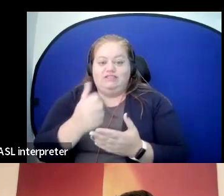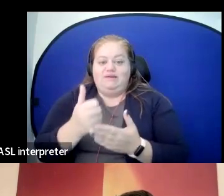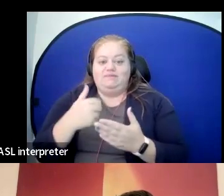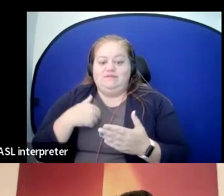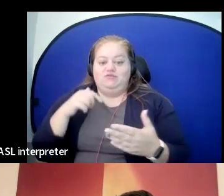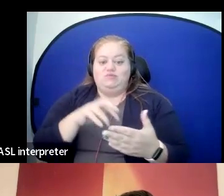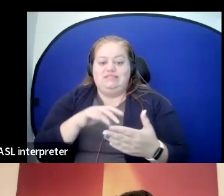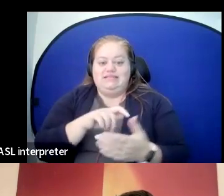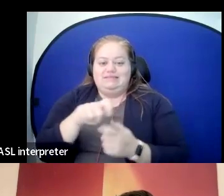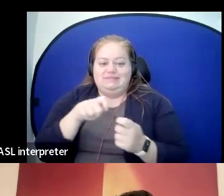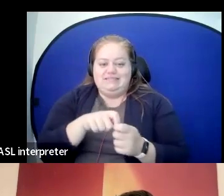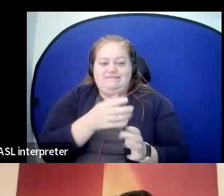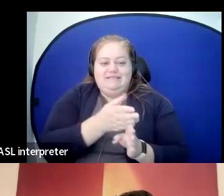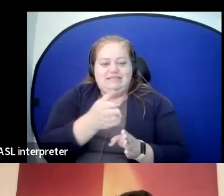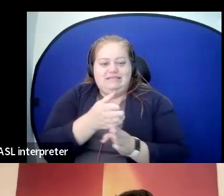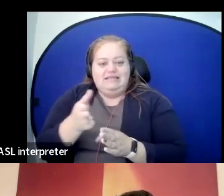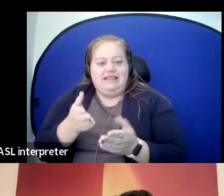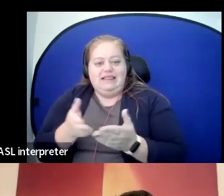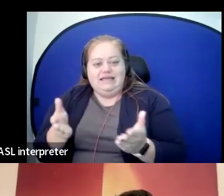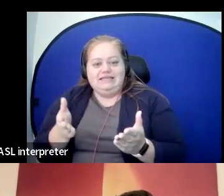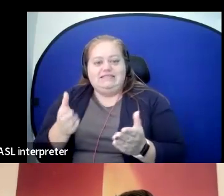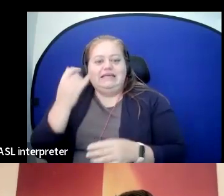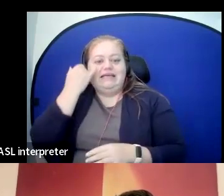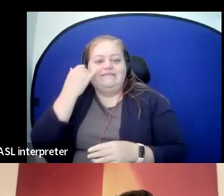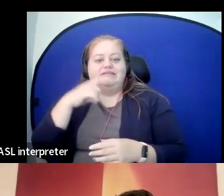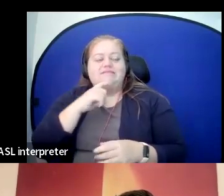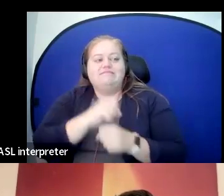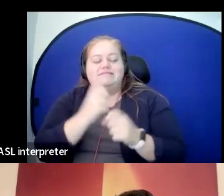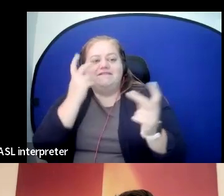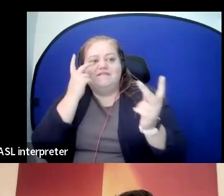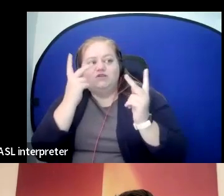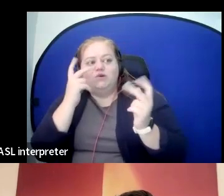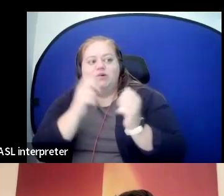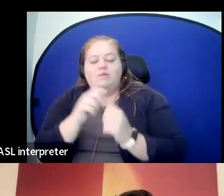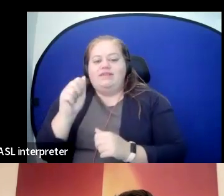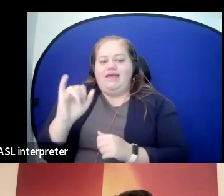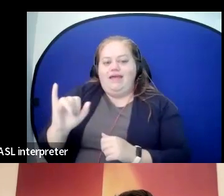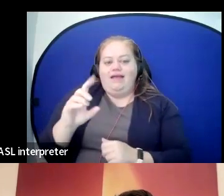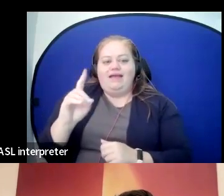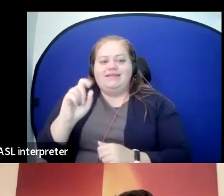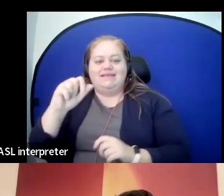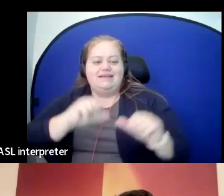a subject that is really visual, like AI and data science.